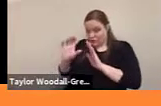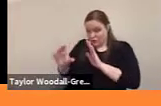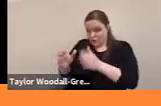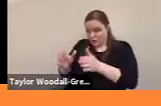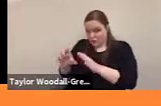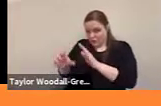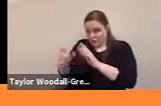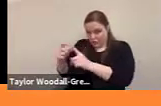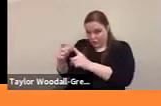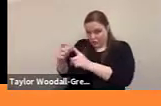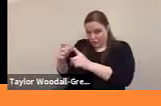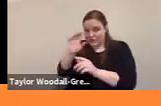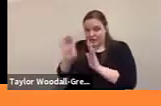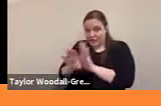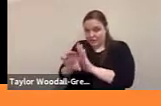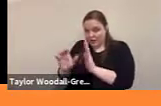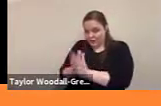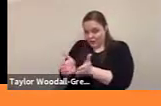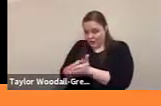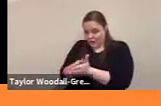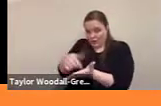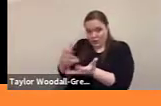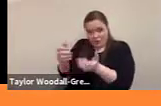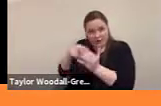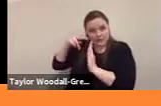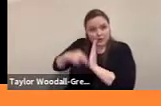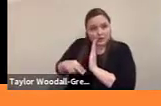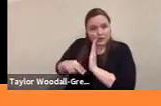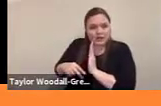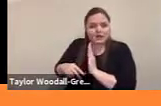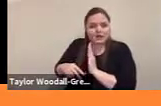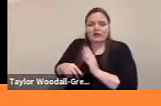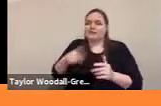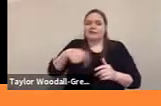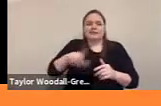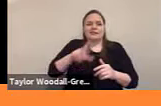then these images of text do not need to meet contrast requirements.